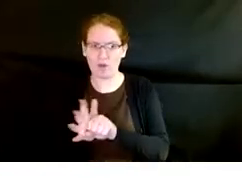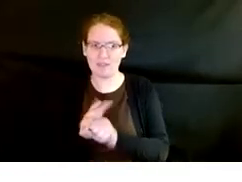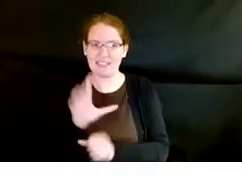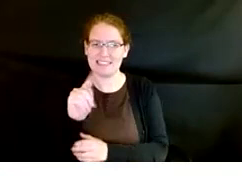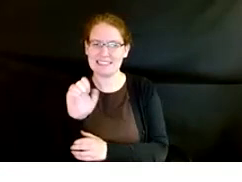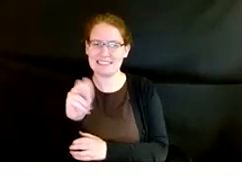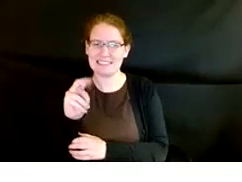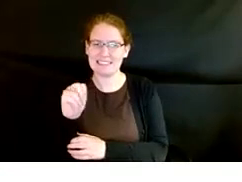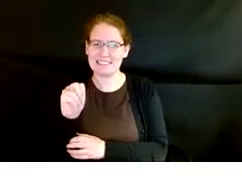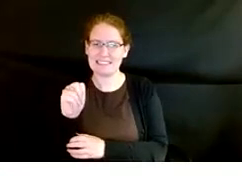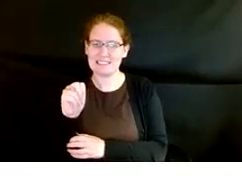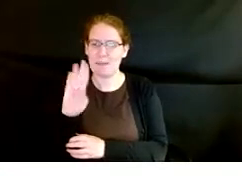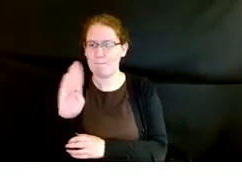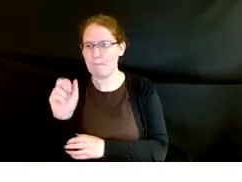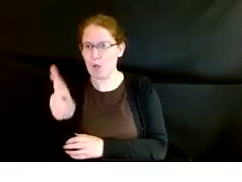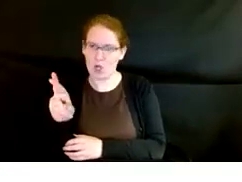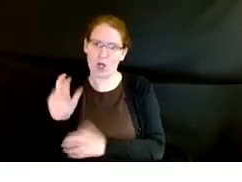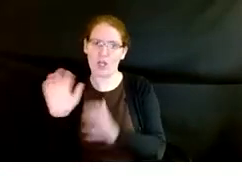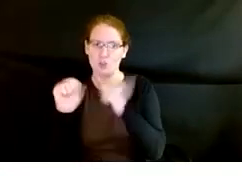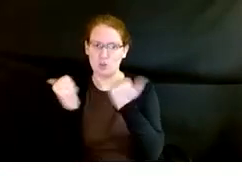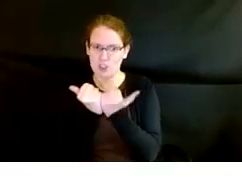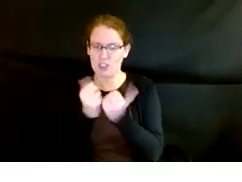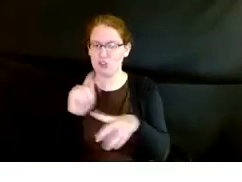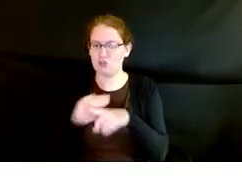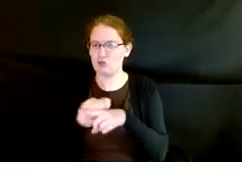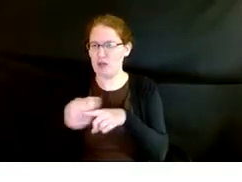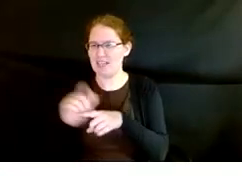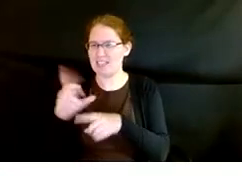um i gave a similar webinar to this to the Tennessee Bar